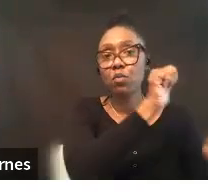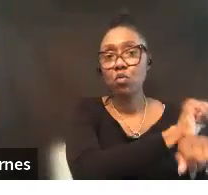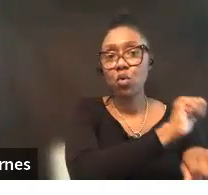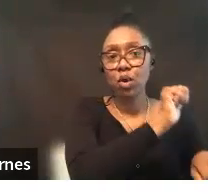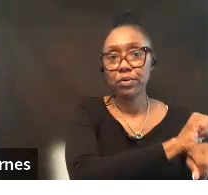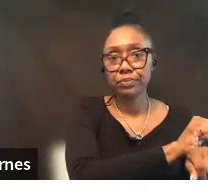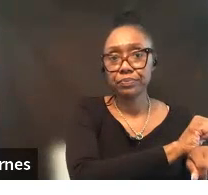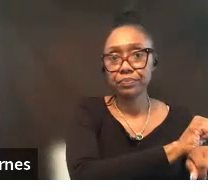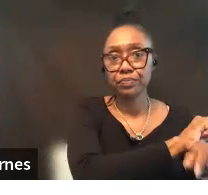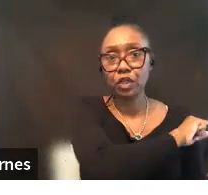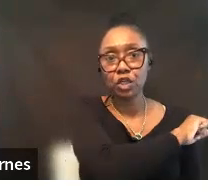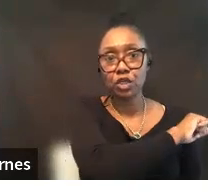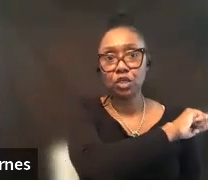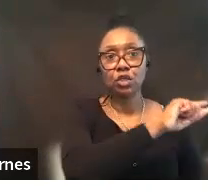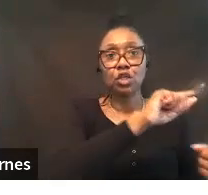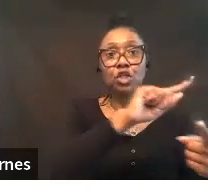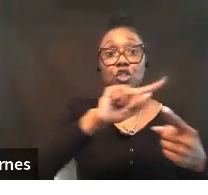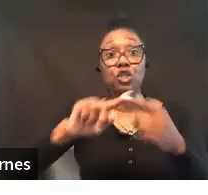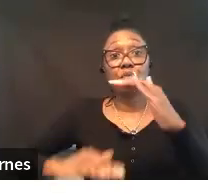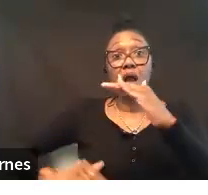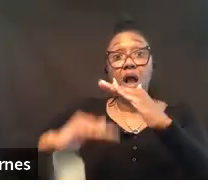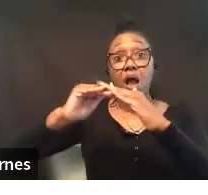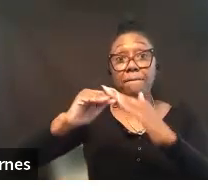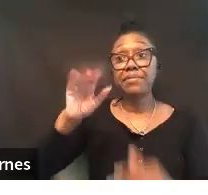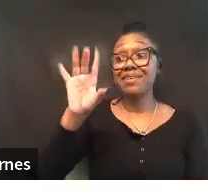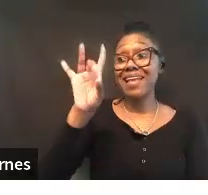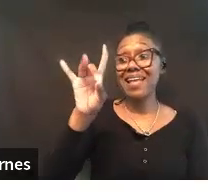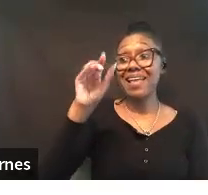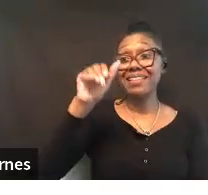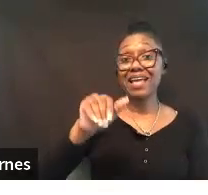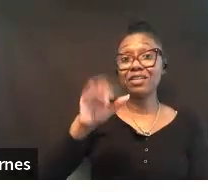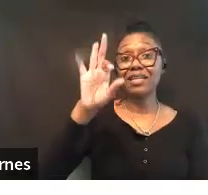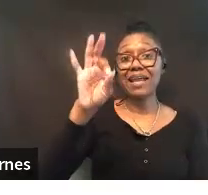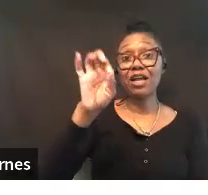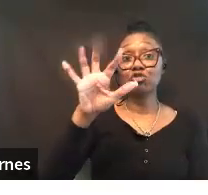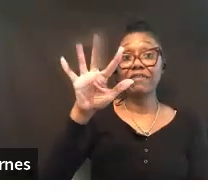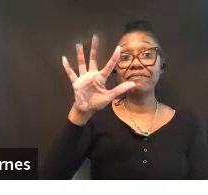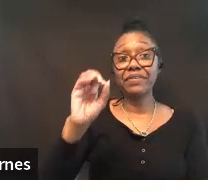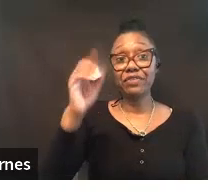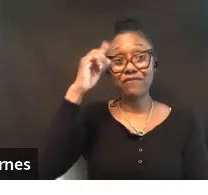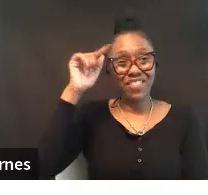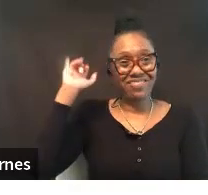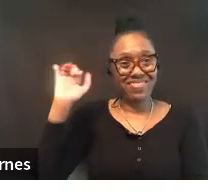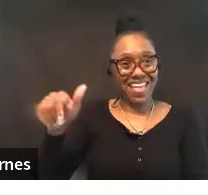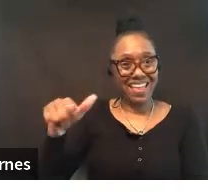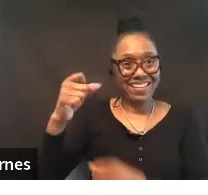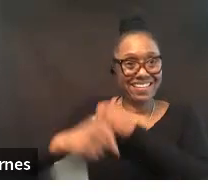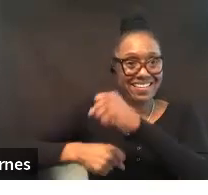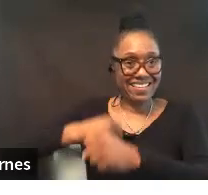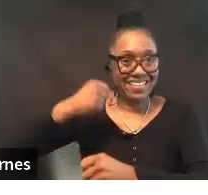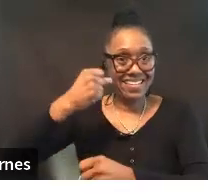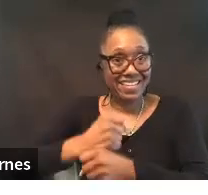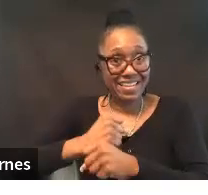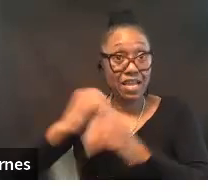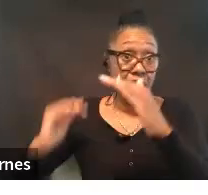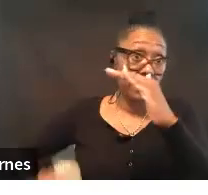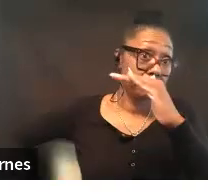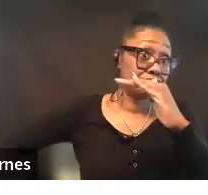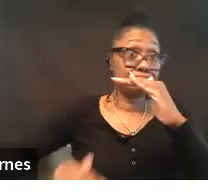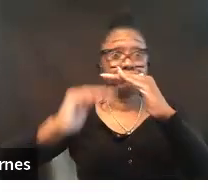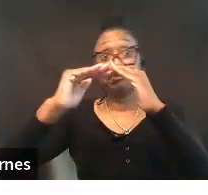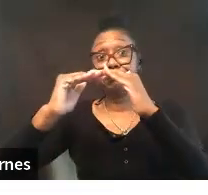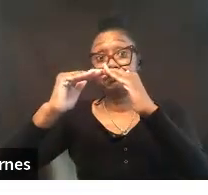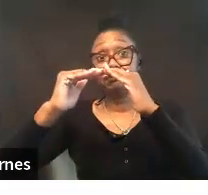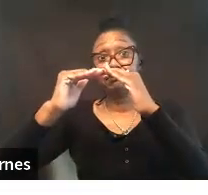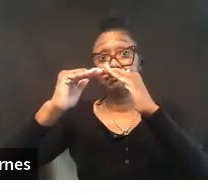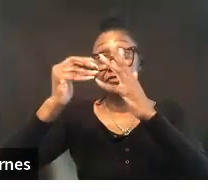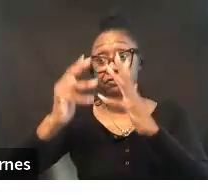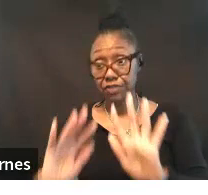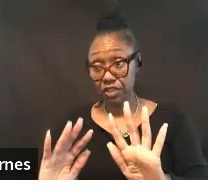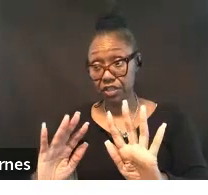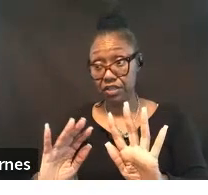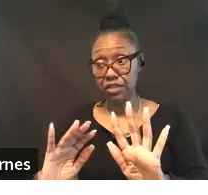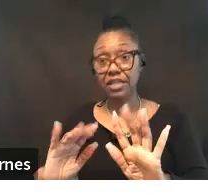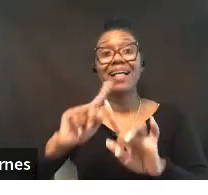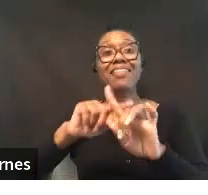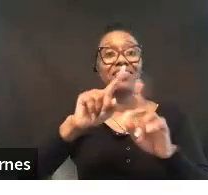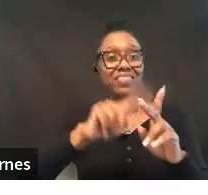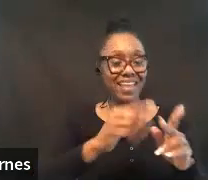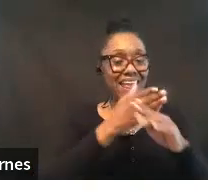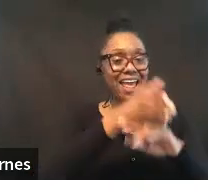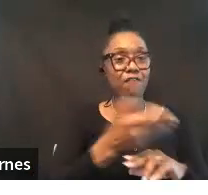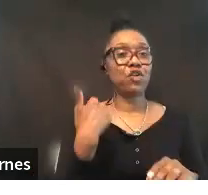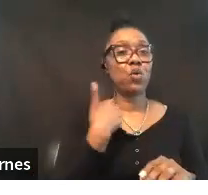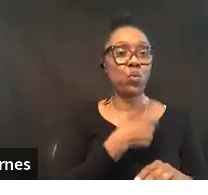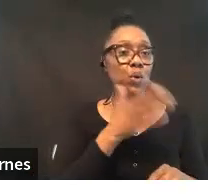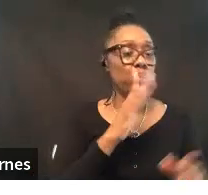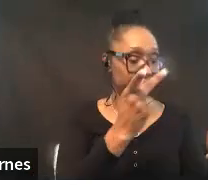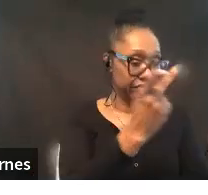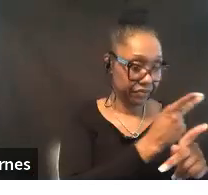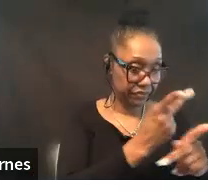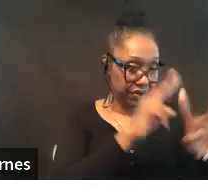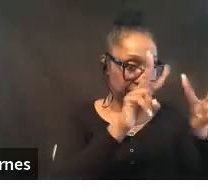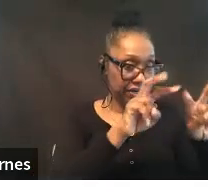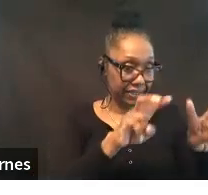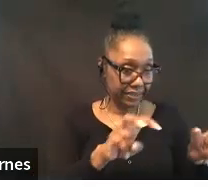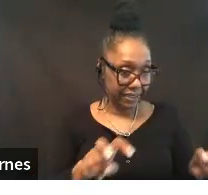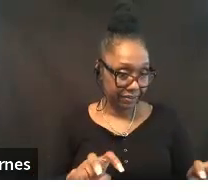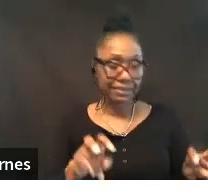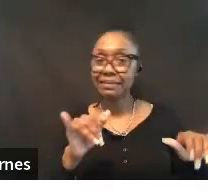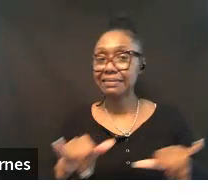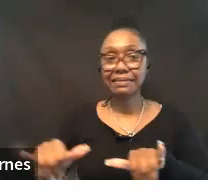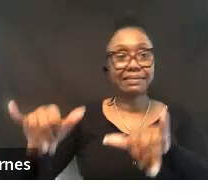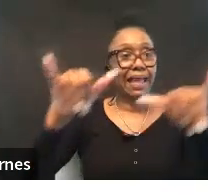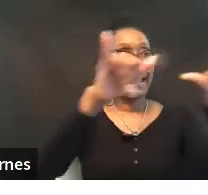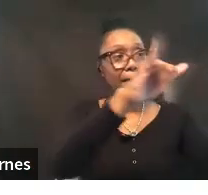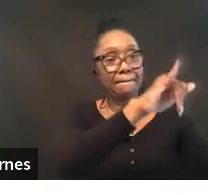Until you reach $8,950 of growth wages for that given year. After this. Threshold has been met, then the individual SSI is assessed as anyone else who may be receiving SSI and going to work.